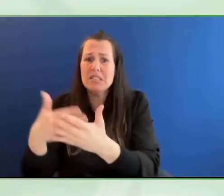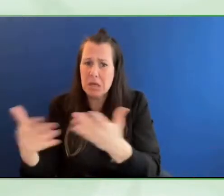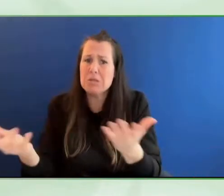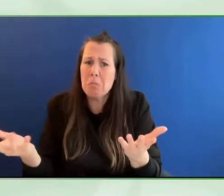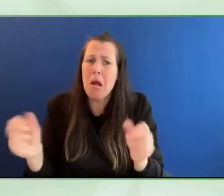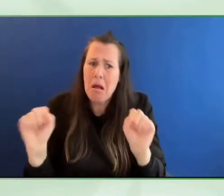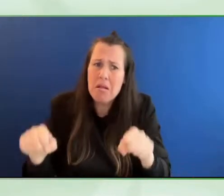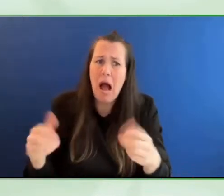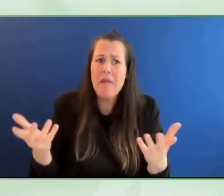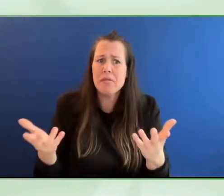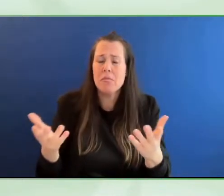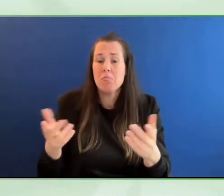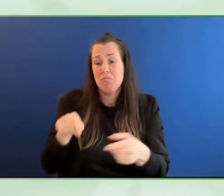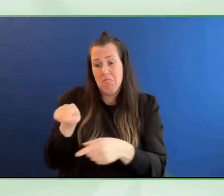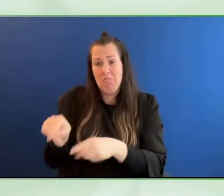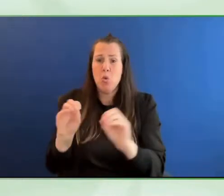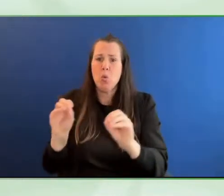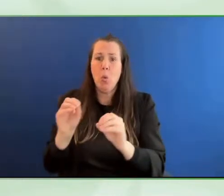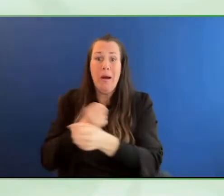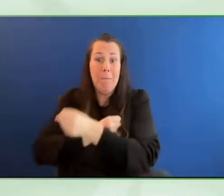else. Or it has no context at all.